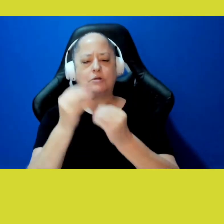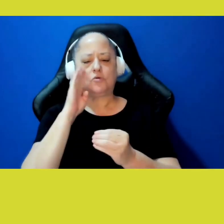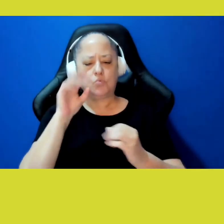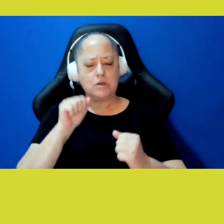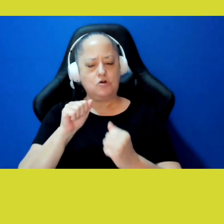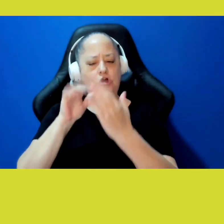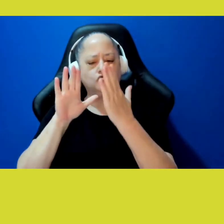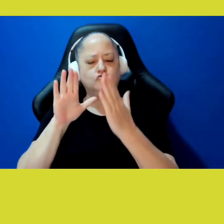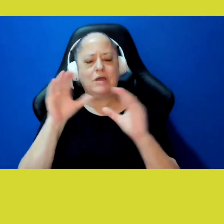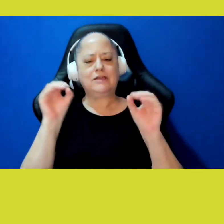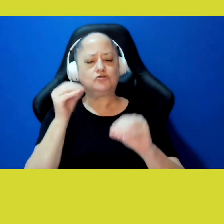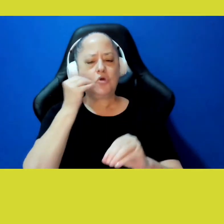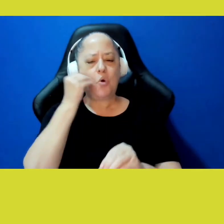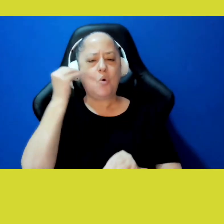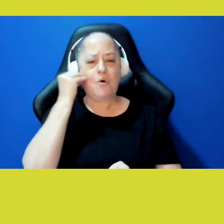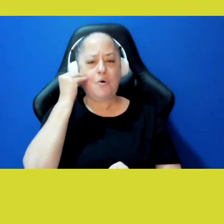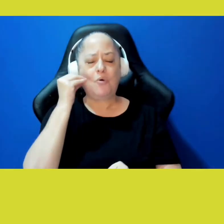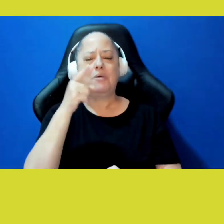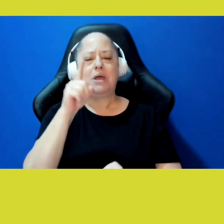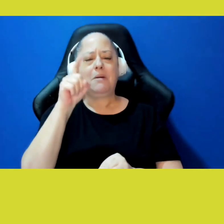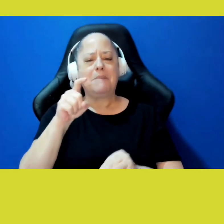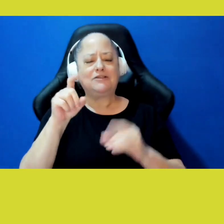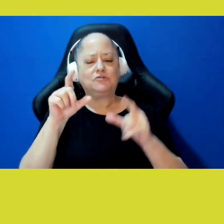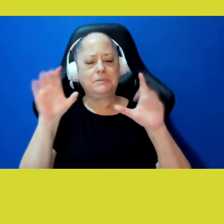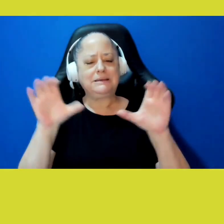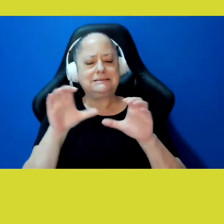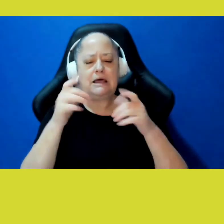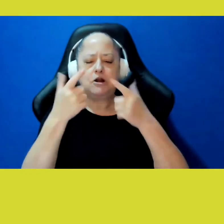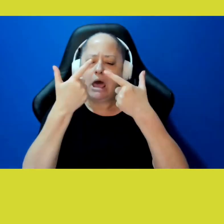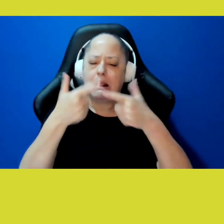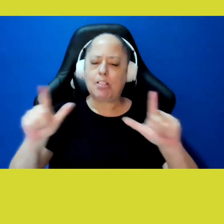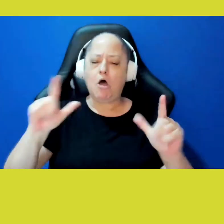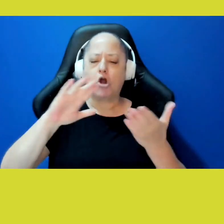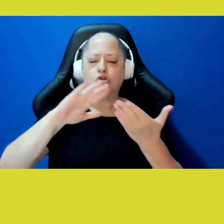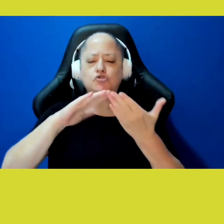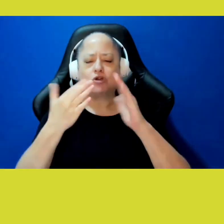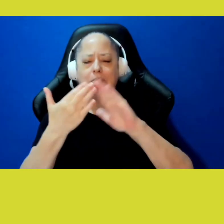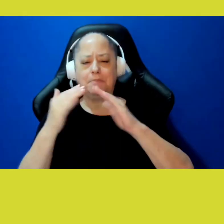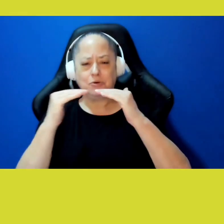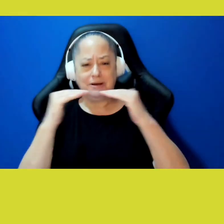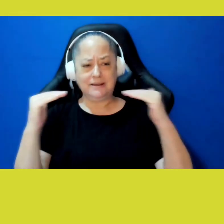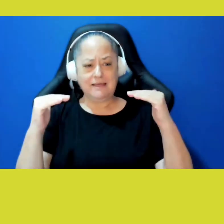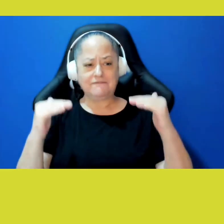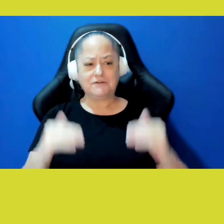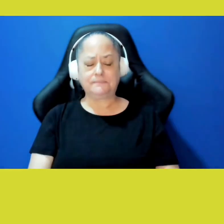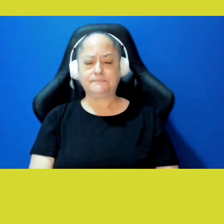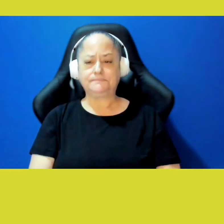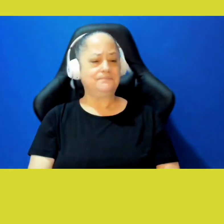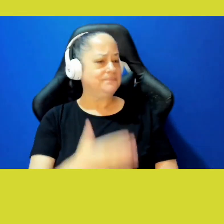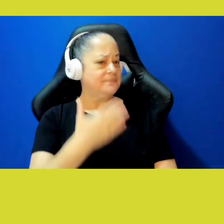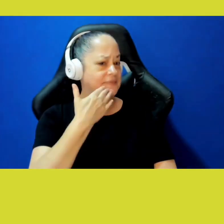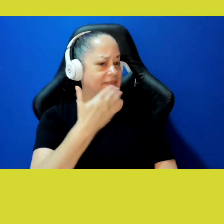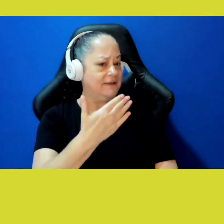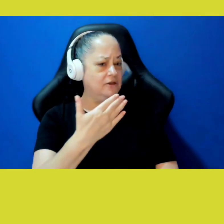It has to be done at a larger community level. Great. Thank you. And Rachelle,